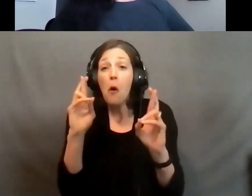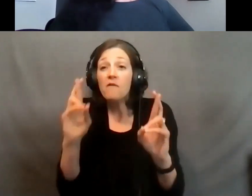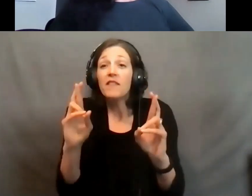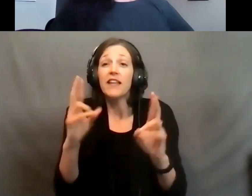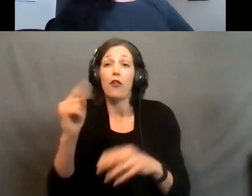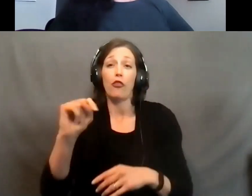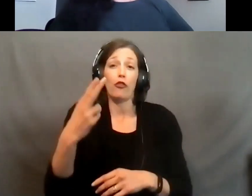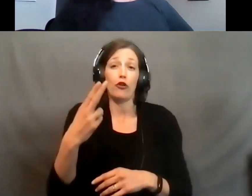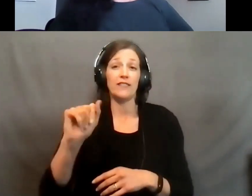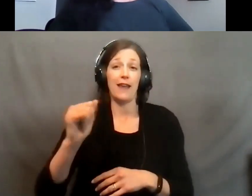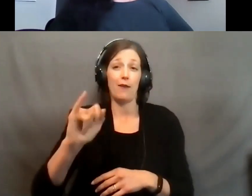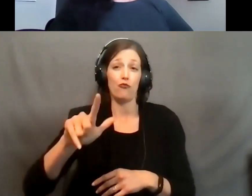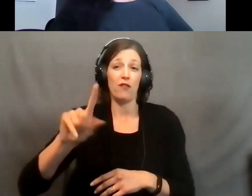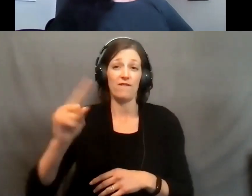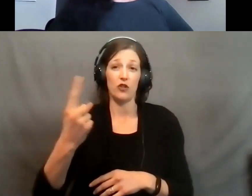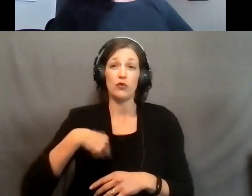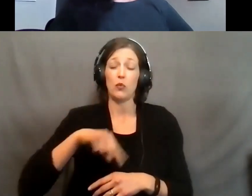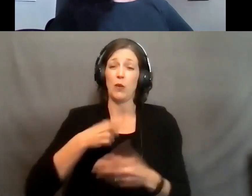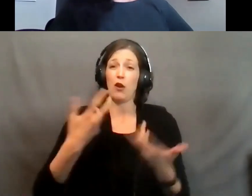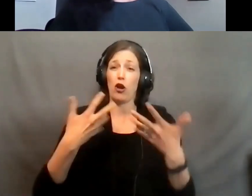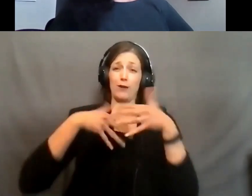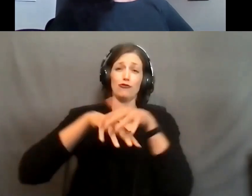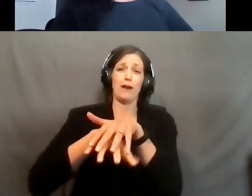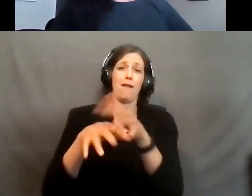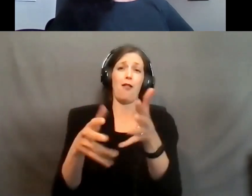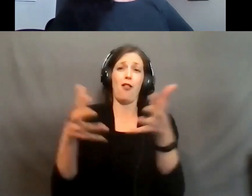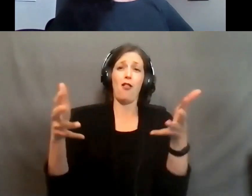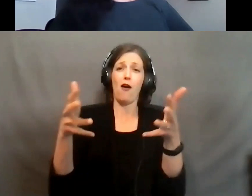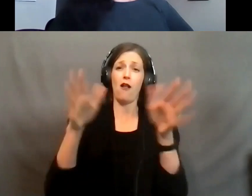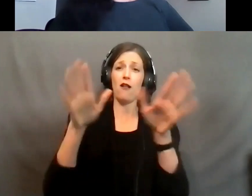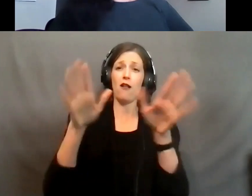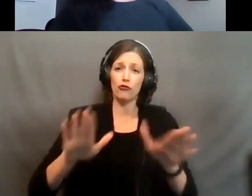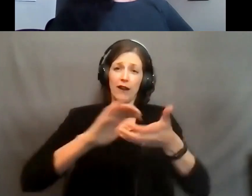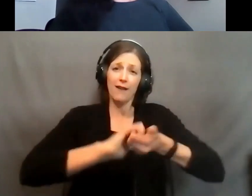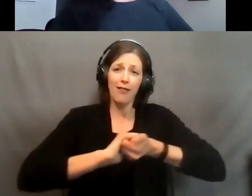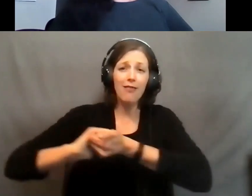We are integrating a lot of great collaborators. I just want to say what a